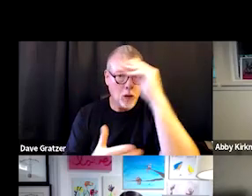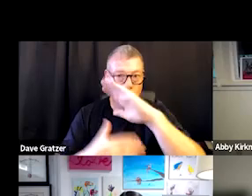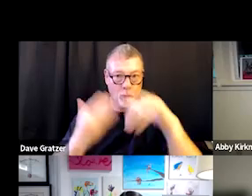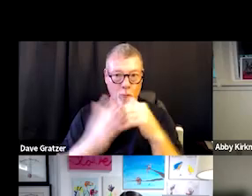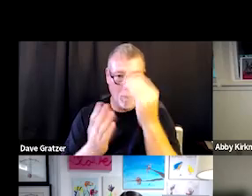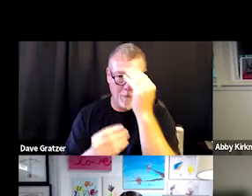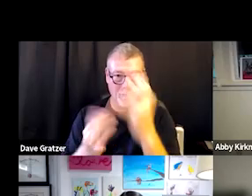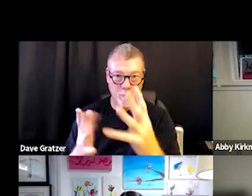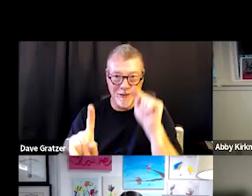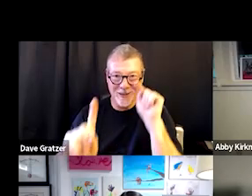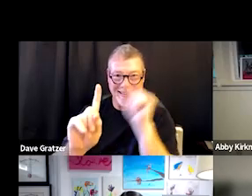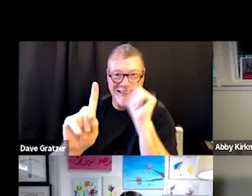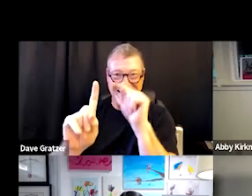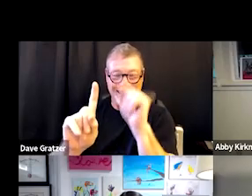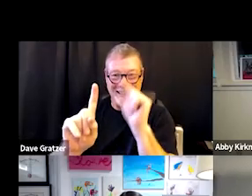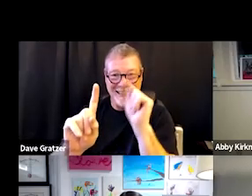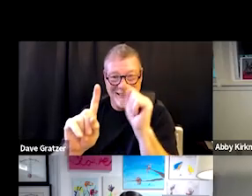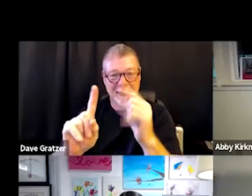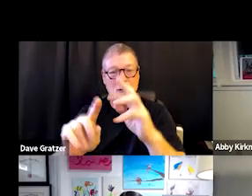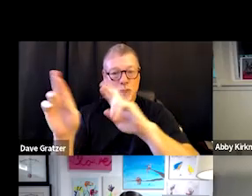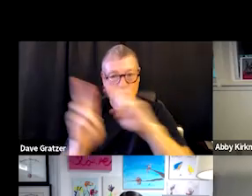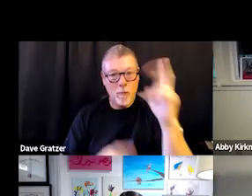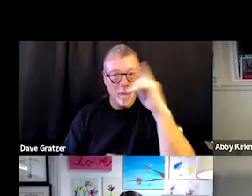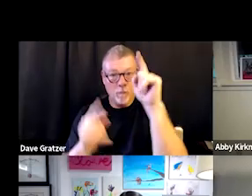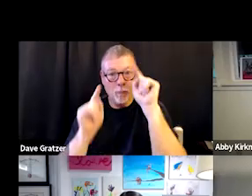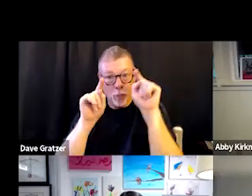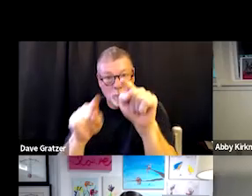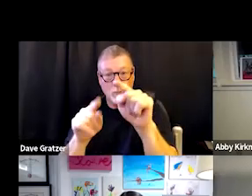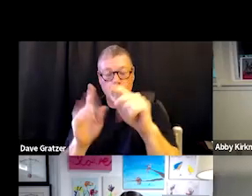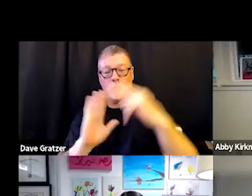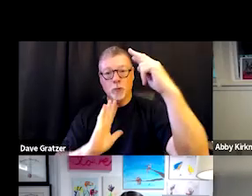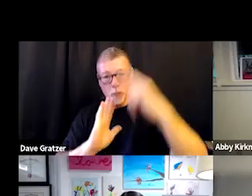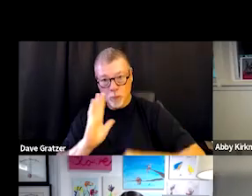That information is there for you to read and to learn,